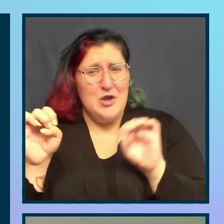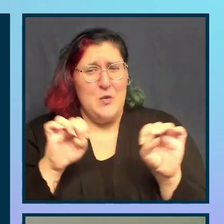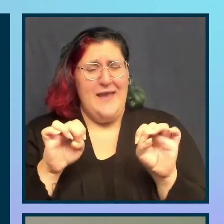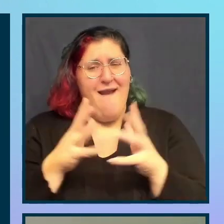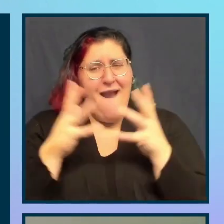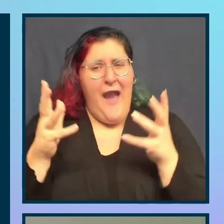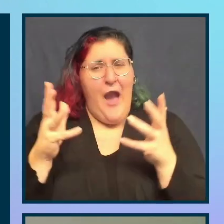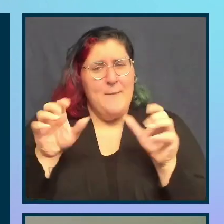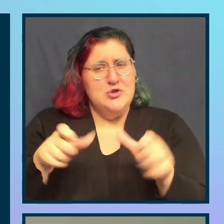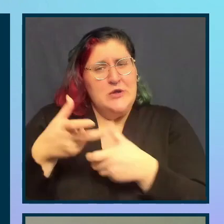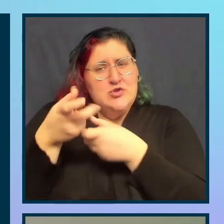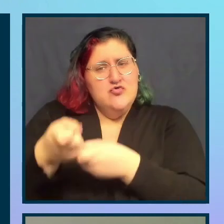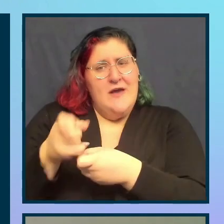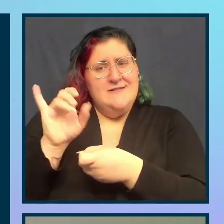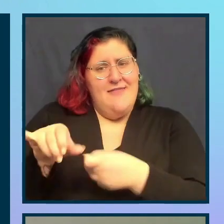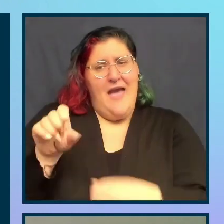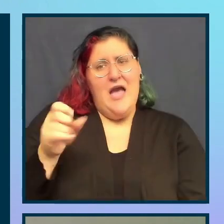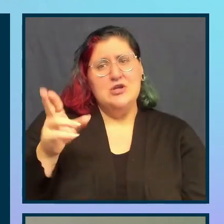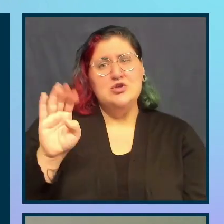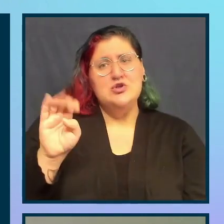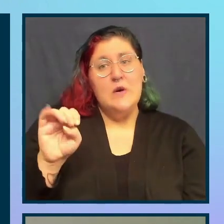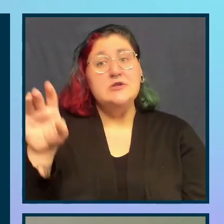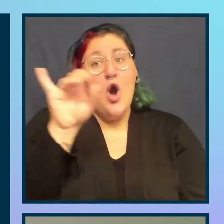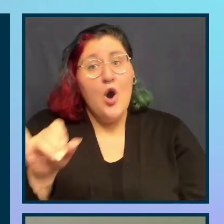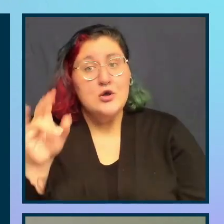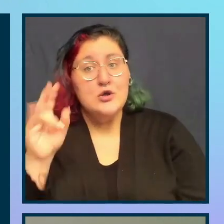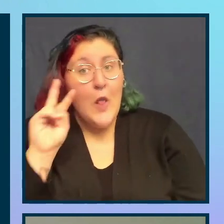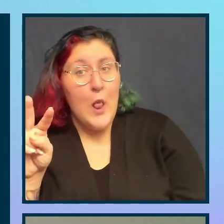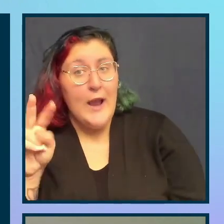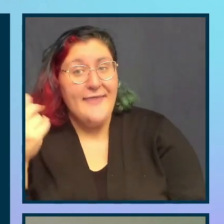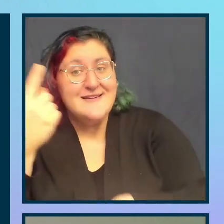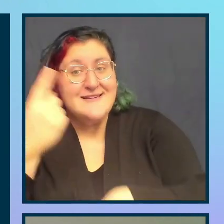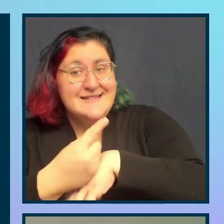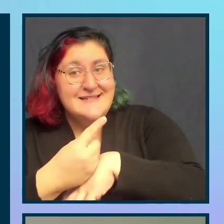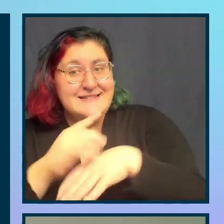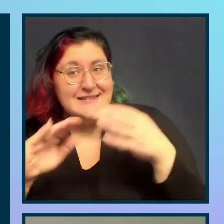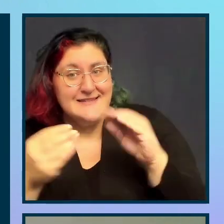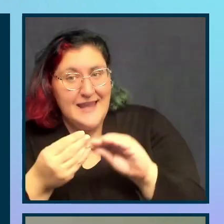and also look at the date of anything written and compare across multiple places.